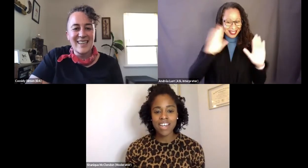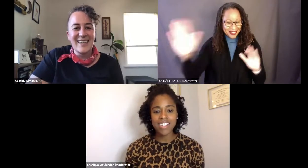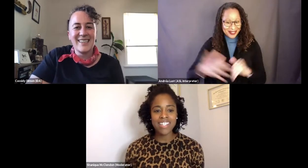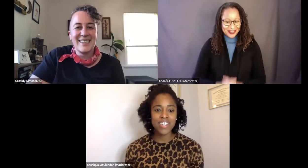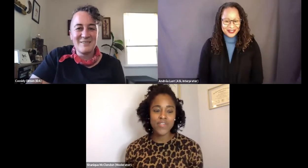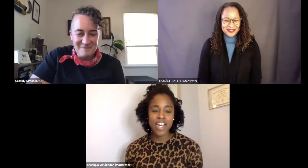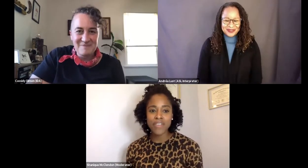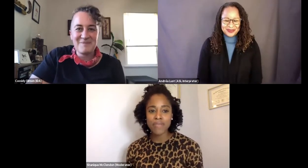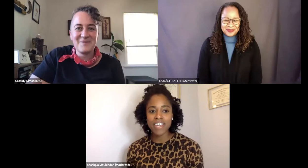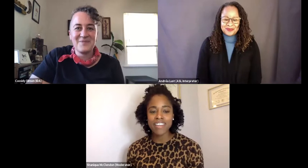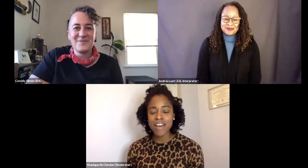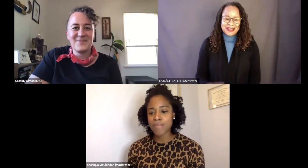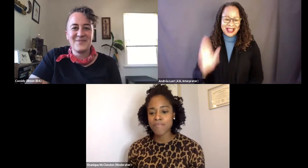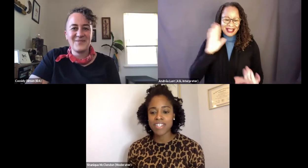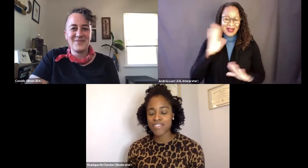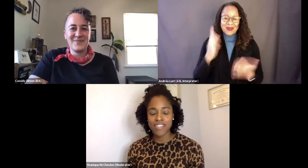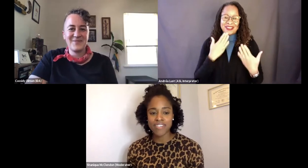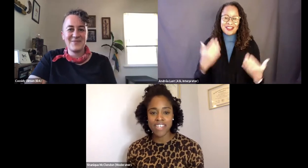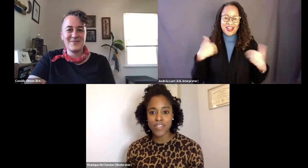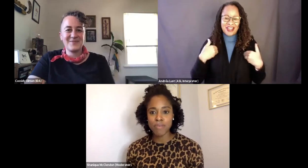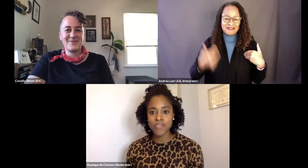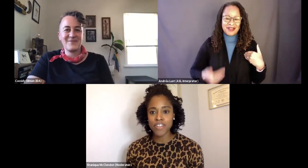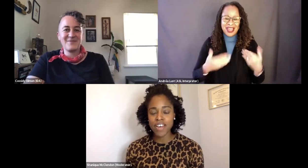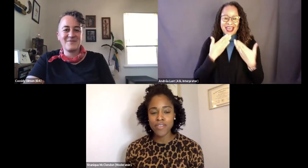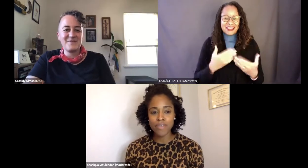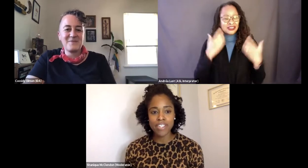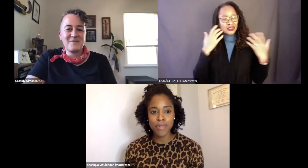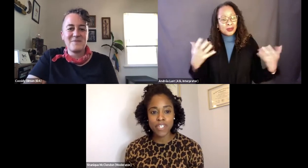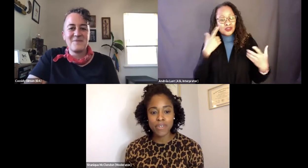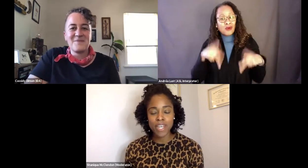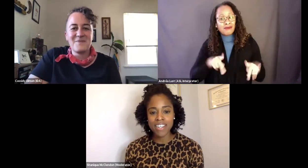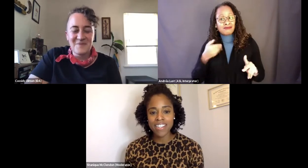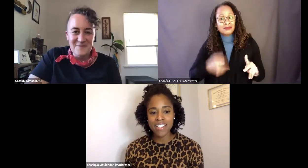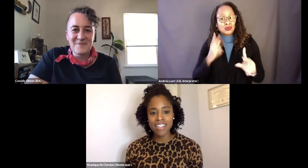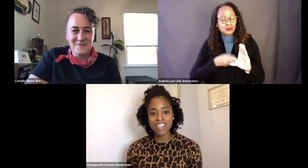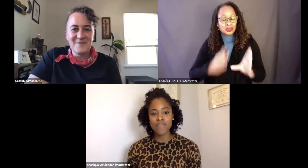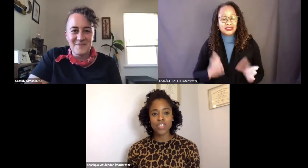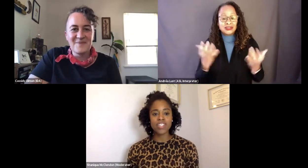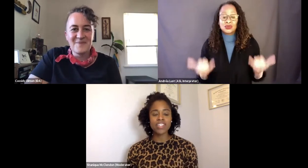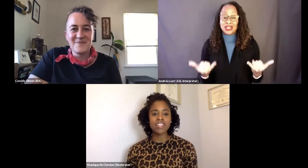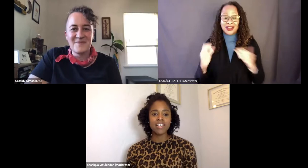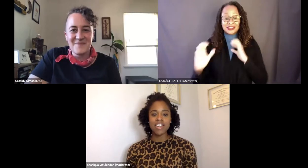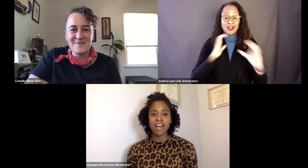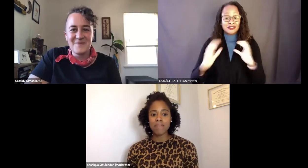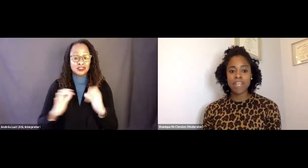Hi, thank you for having me. And just thank you so much for allowing me to participate in today's conversation.